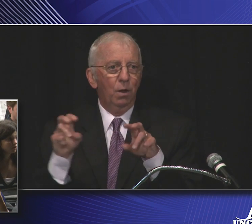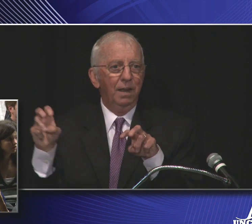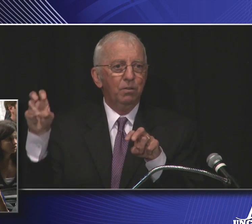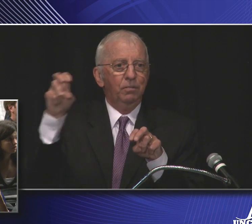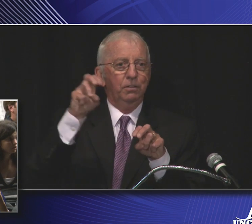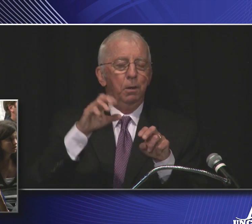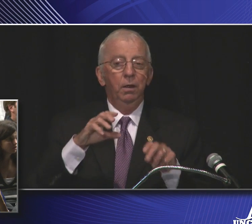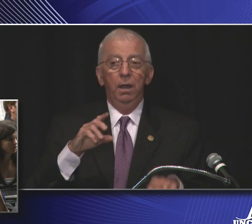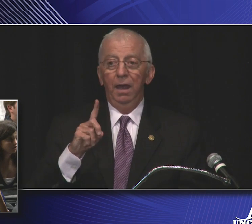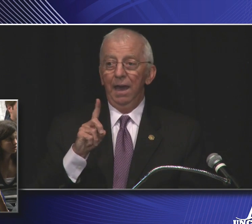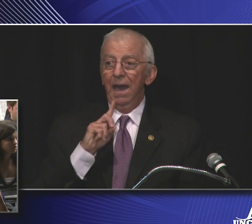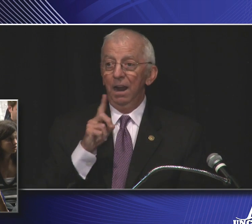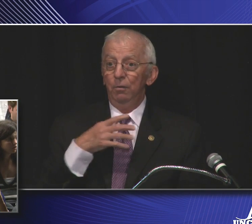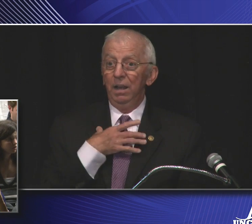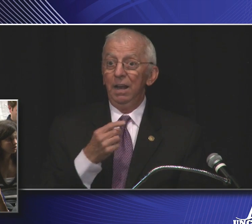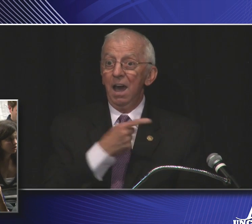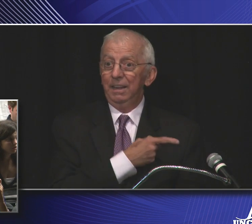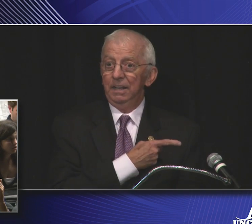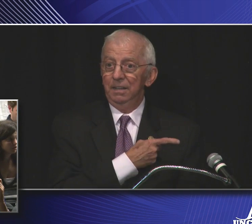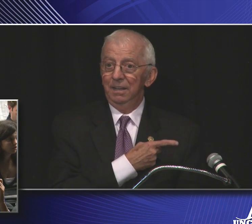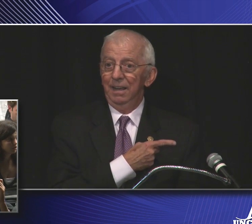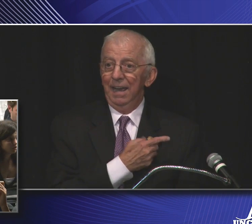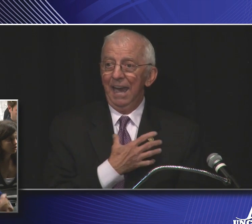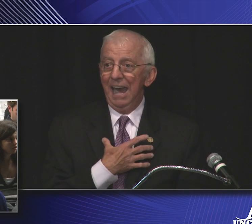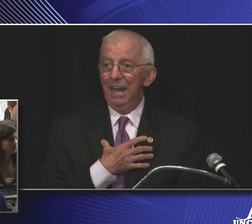So I traveled and spoke. And I really liked it.